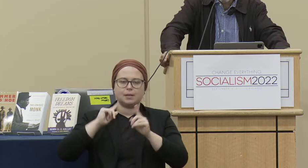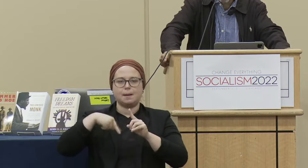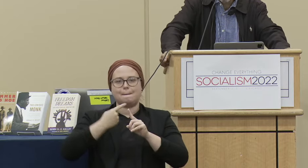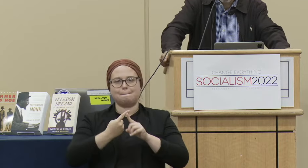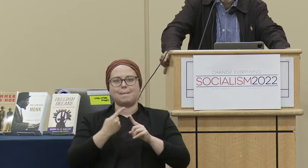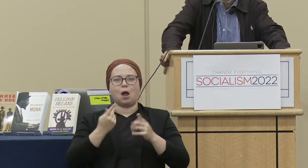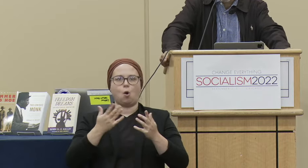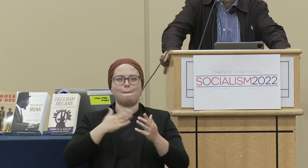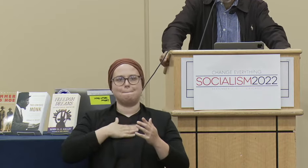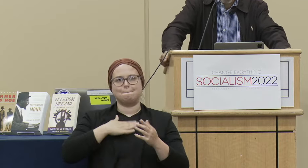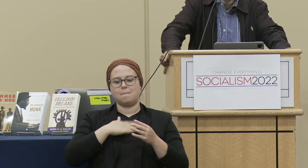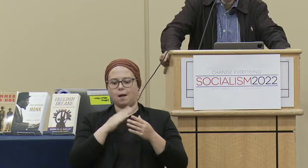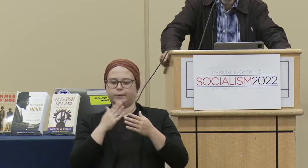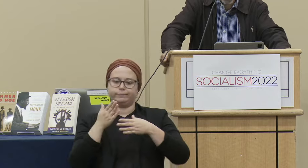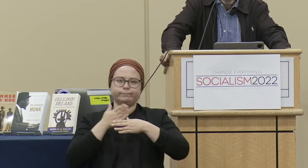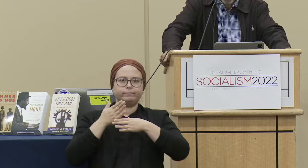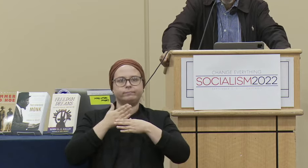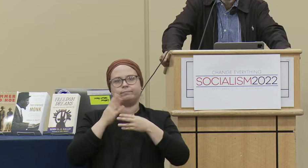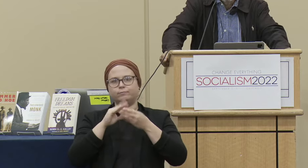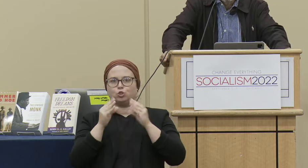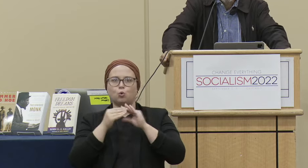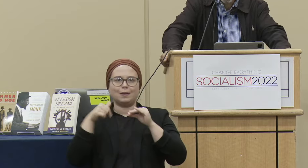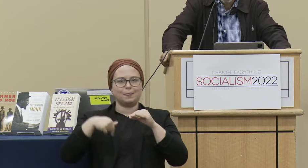me to think more deeply about what I wanted to share this